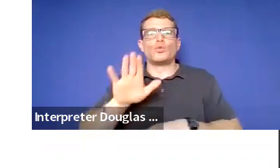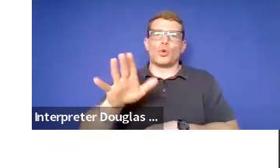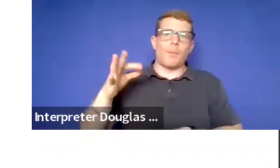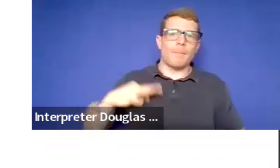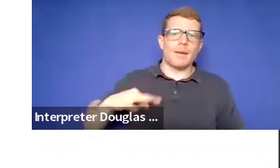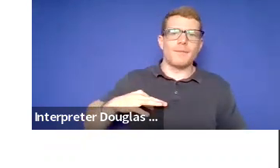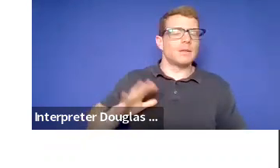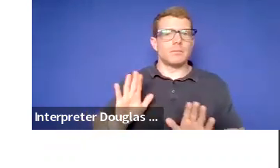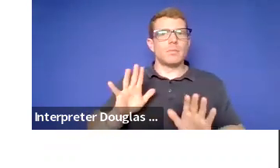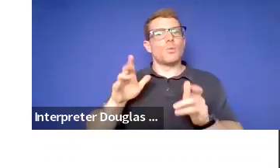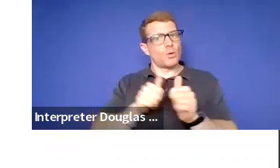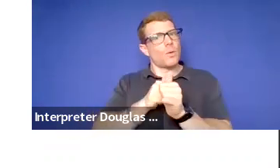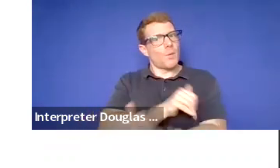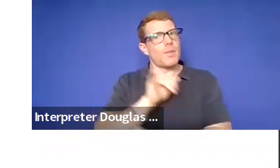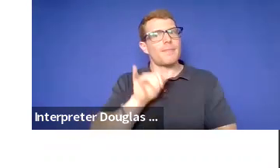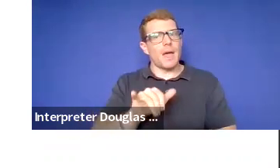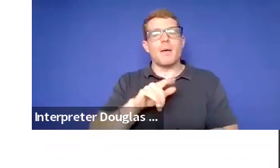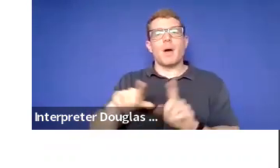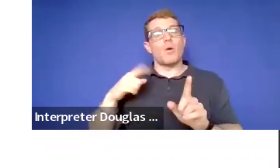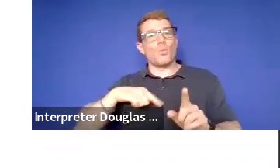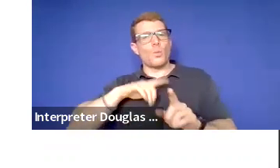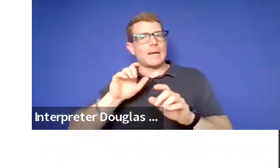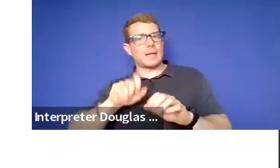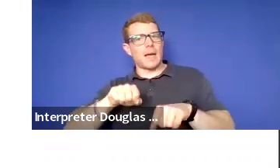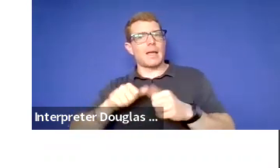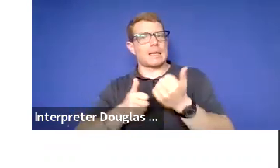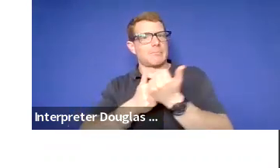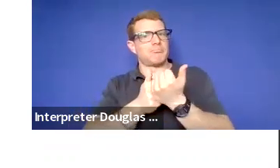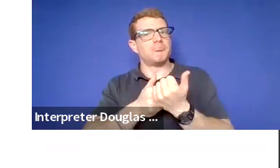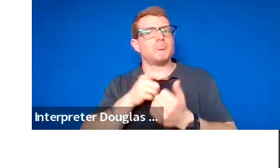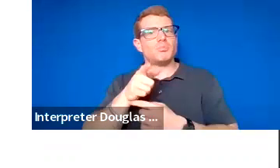Okay. on the screen right now, for the beneficiaries themselves.